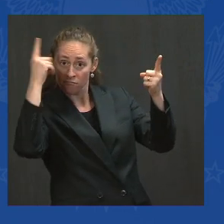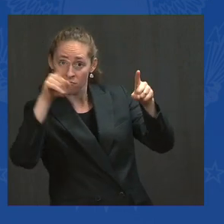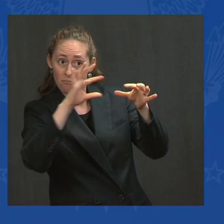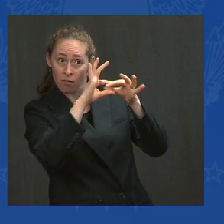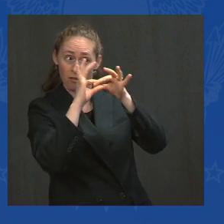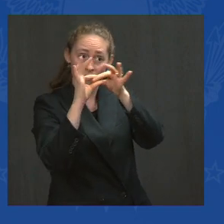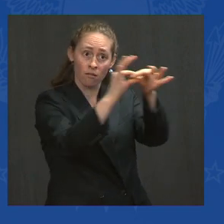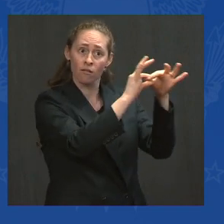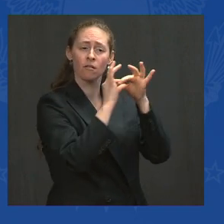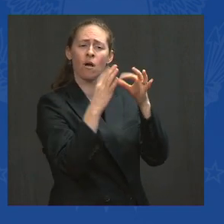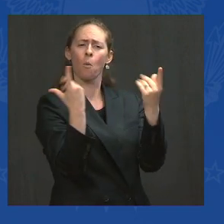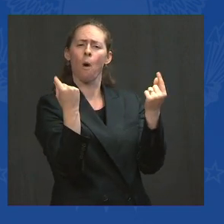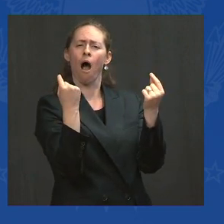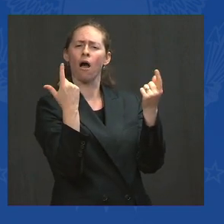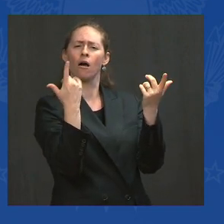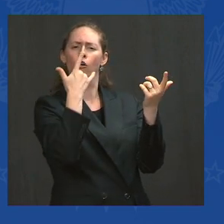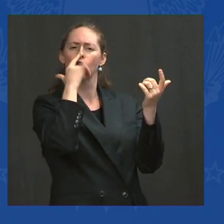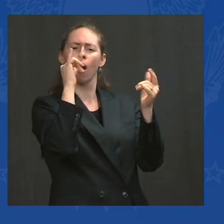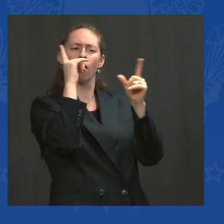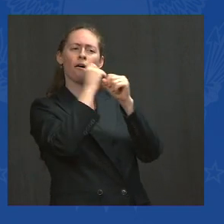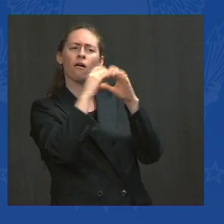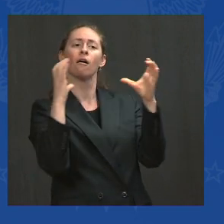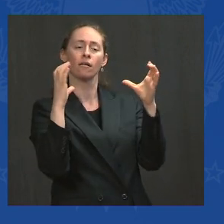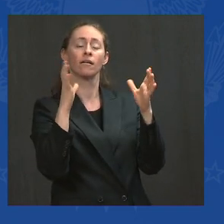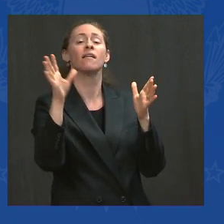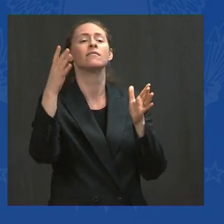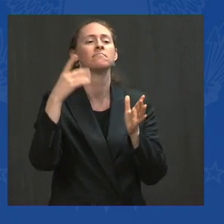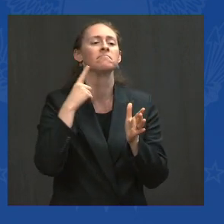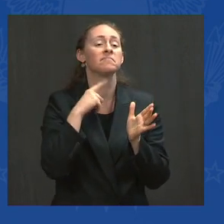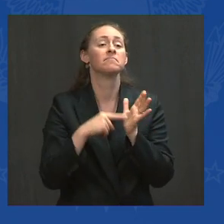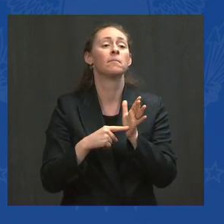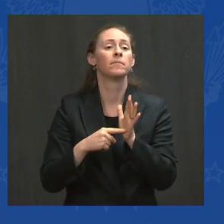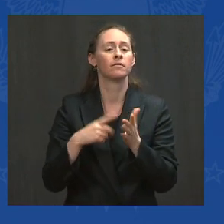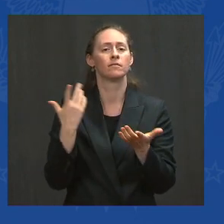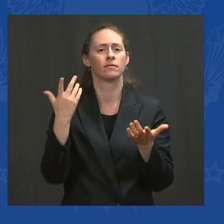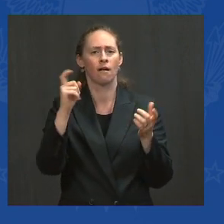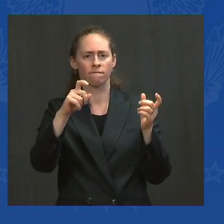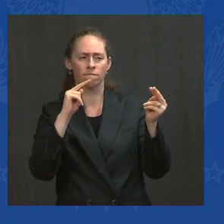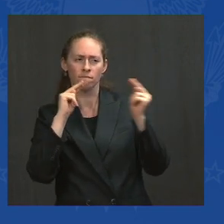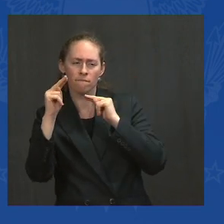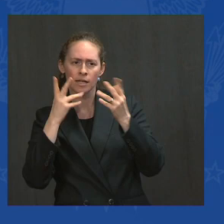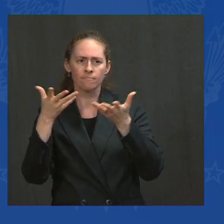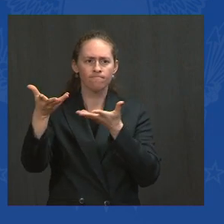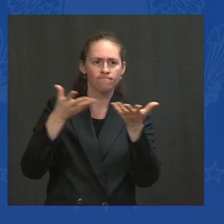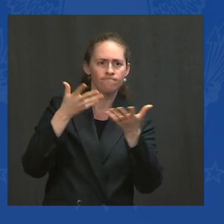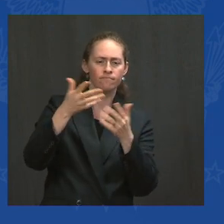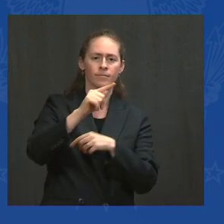For example, it started off -- there were going to be negotiations between the Taliban and the Afghan